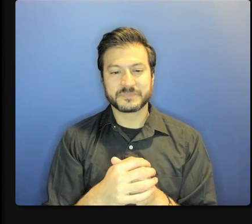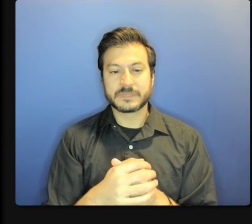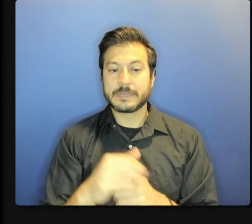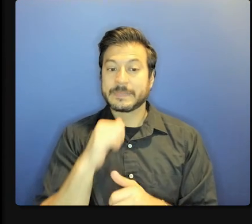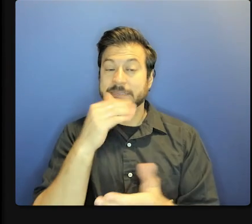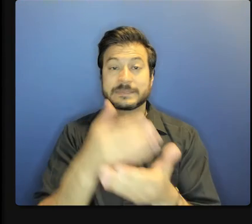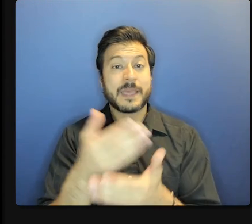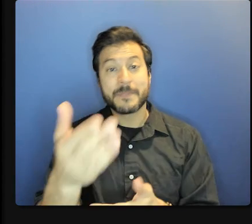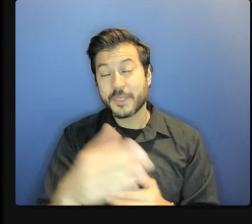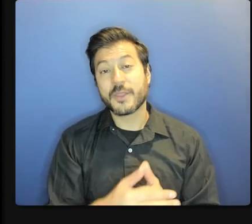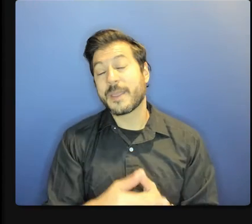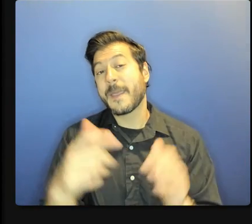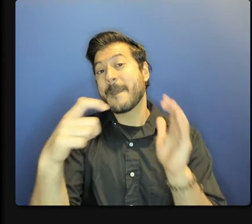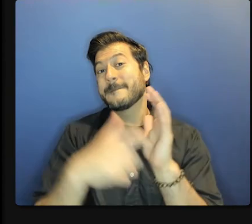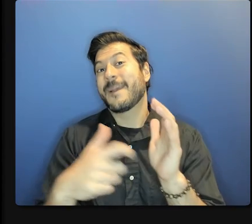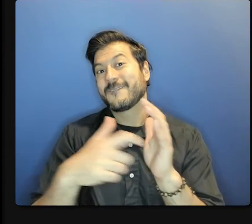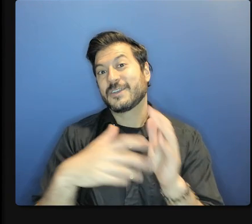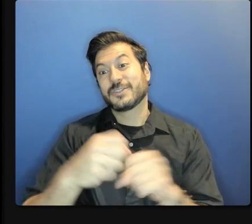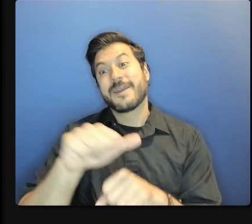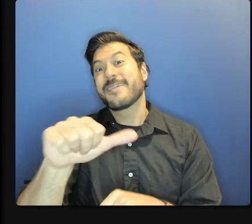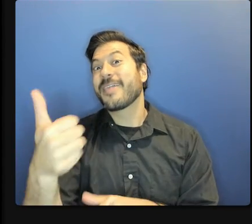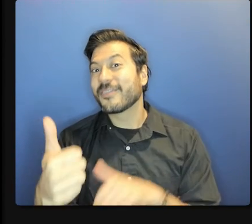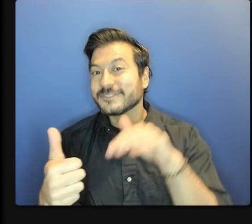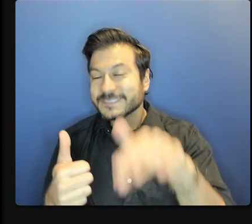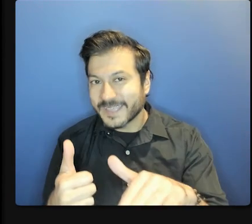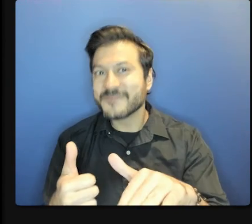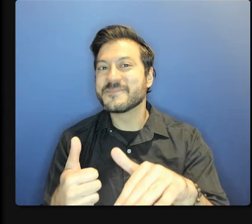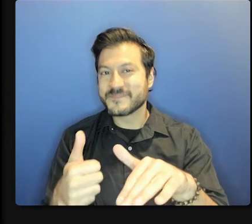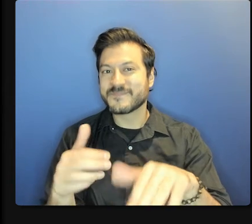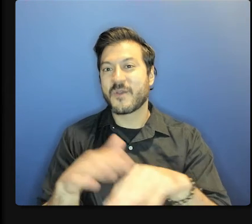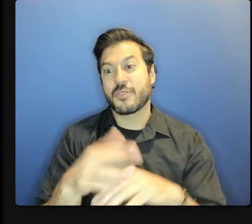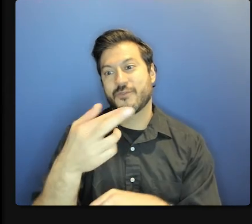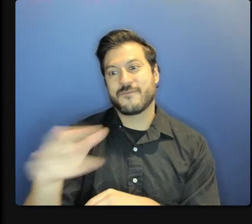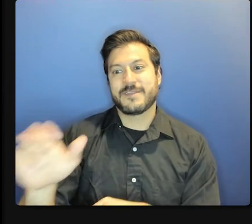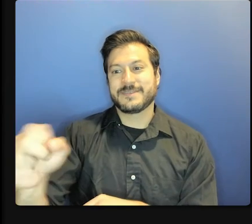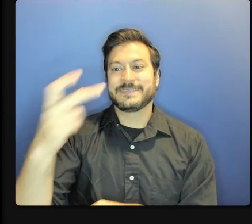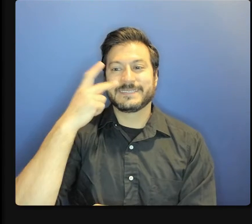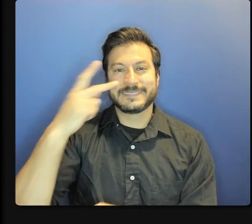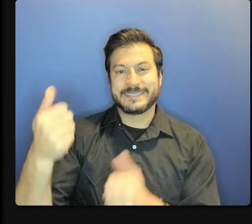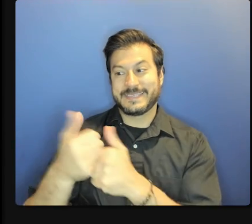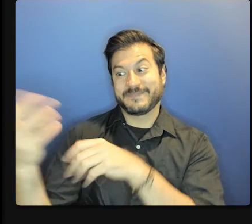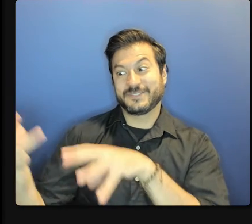But they didn't stop there. Minecraft Dungeons took again, another step. On the right, you can see the game